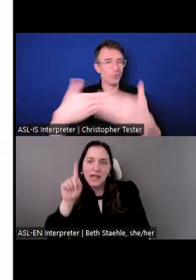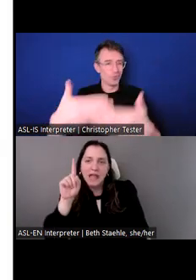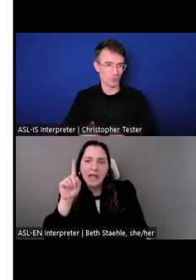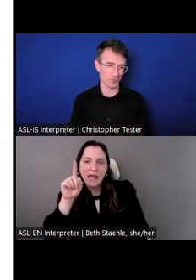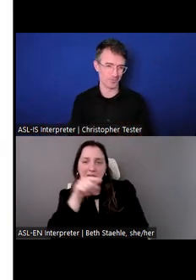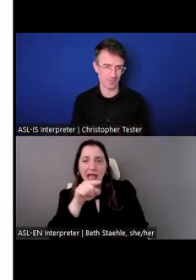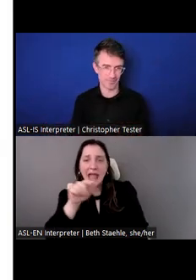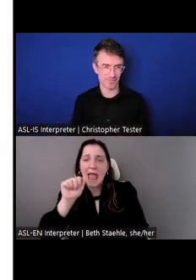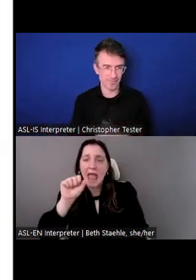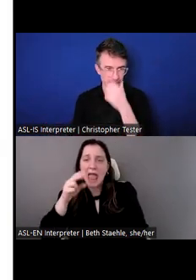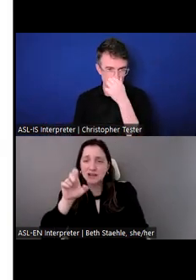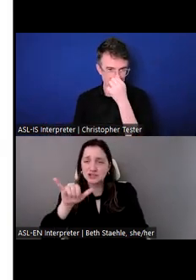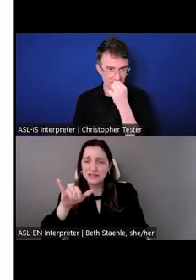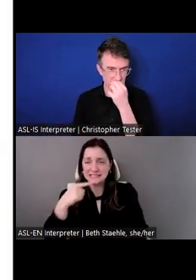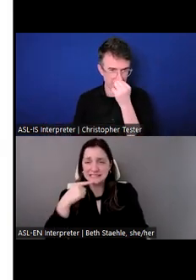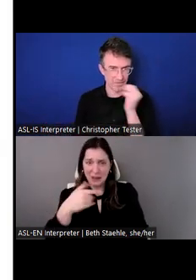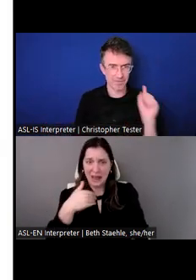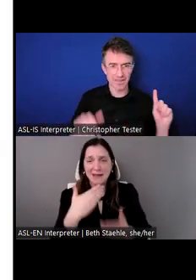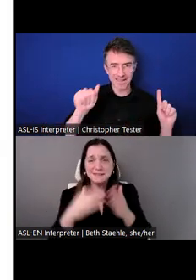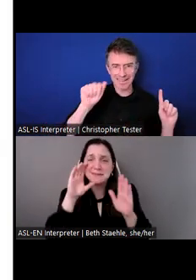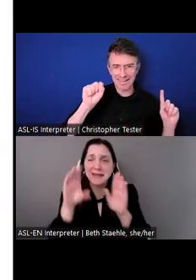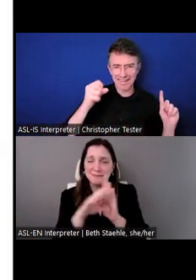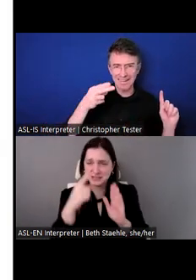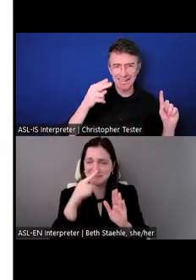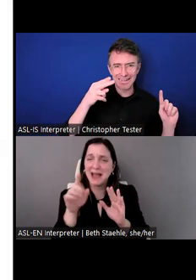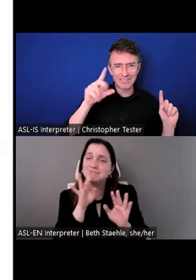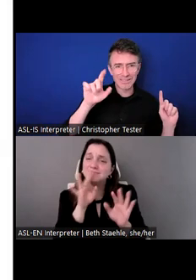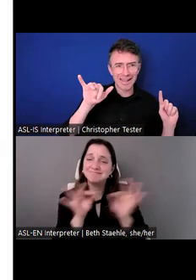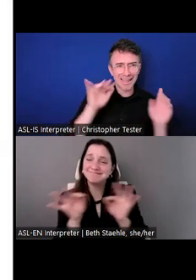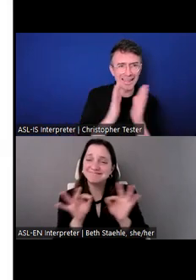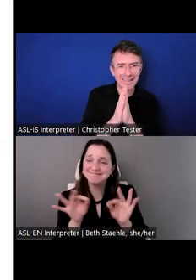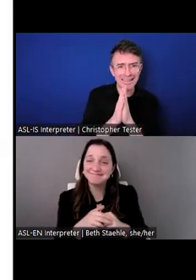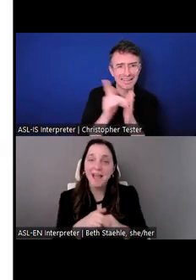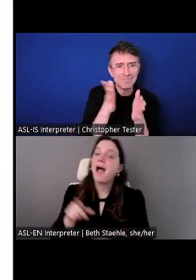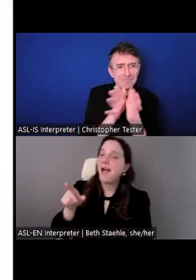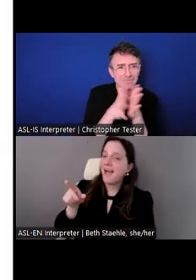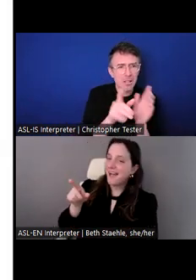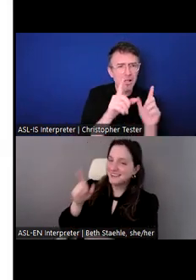Maybe just briefly say what you have up here. Jennifer Kim: We do. We have three images.